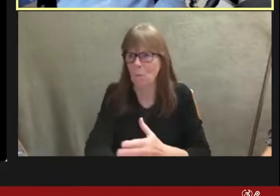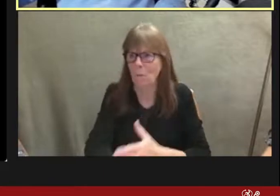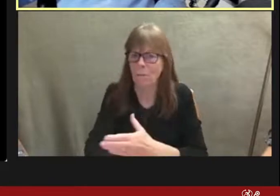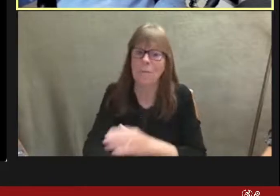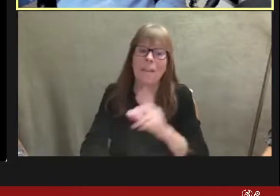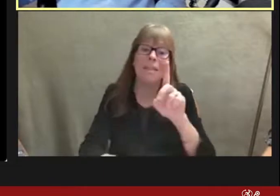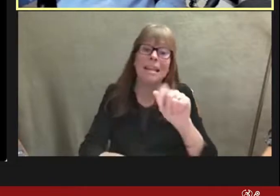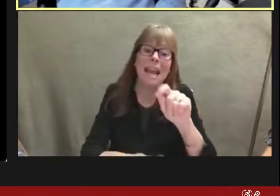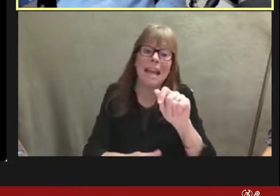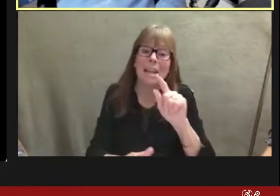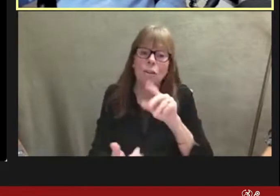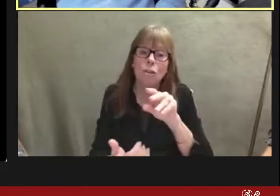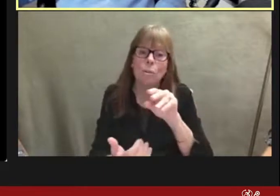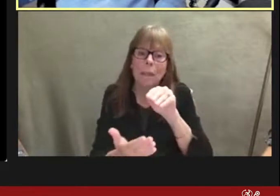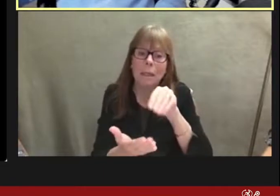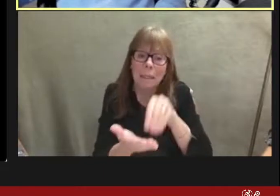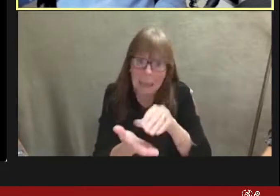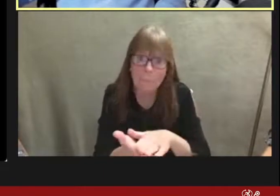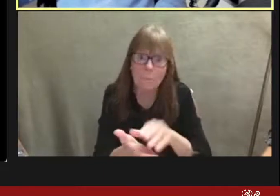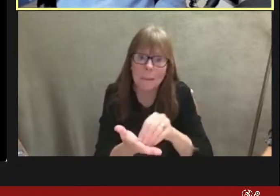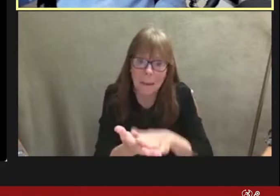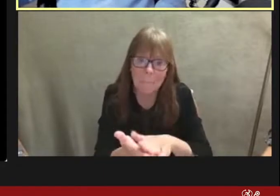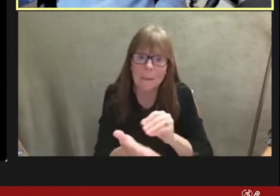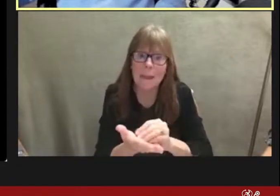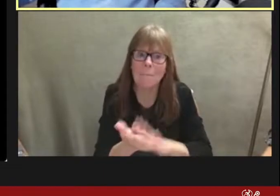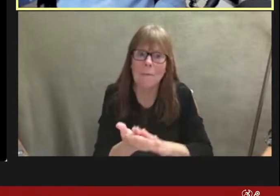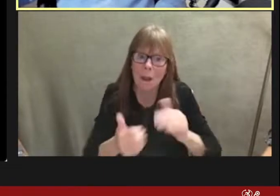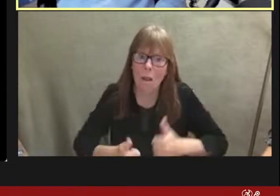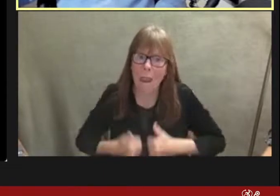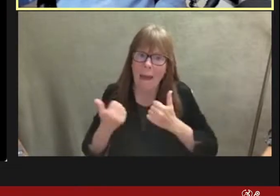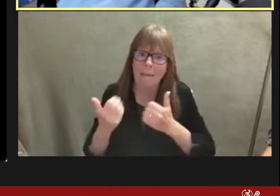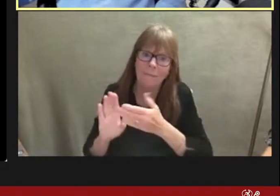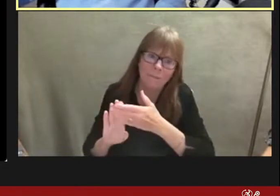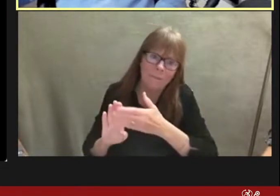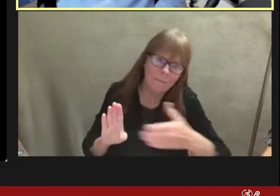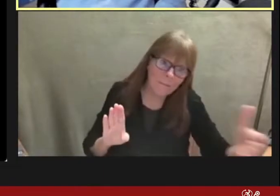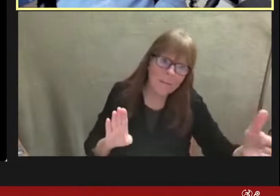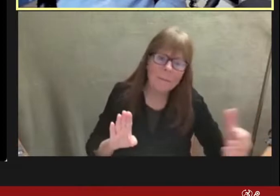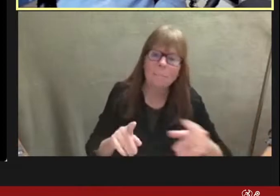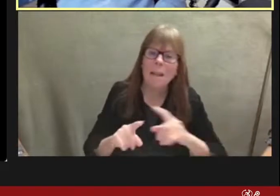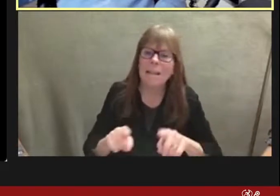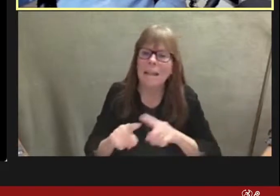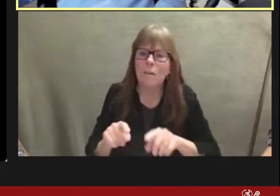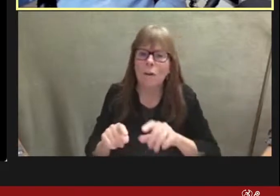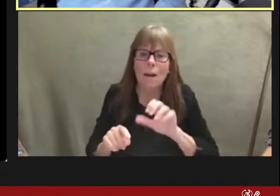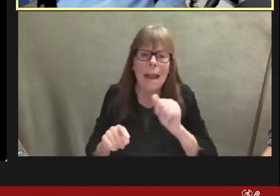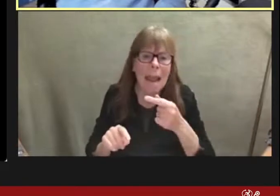individuals’ life spans and be inclusive of all ages and times of onset of disability.